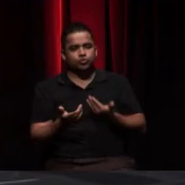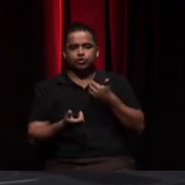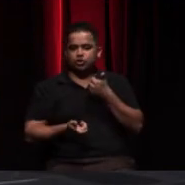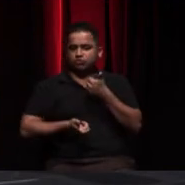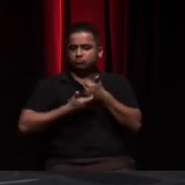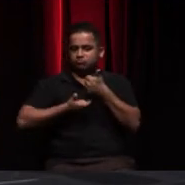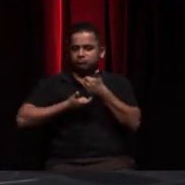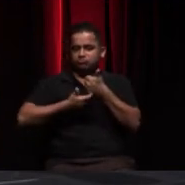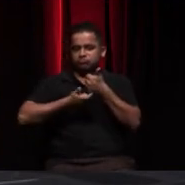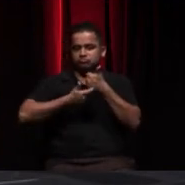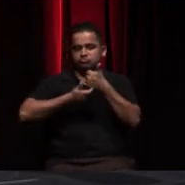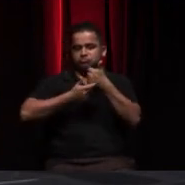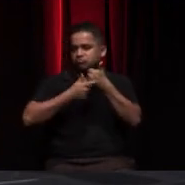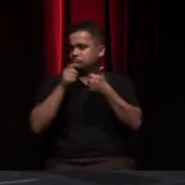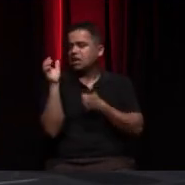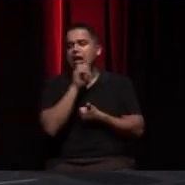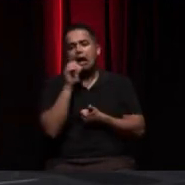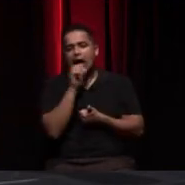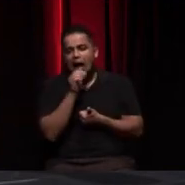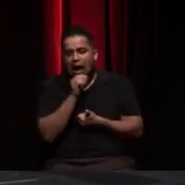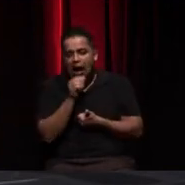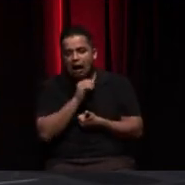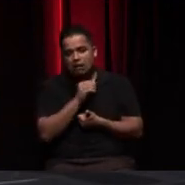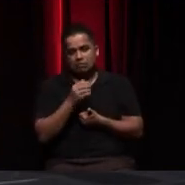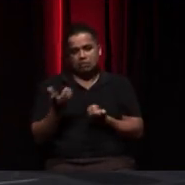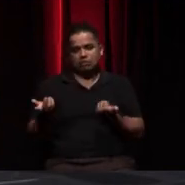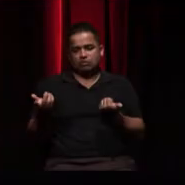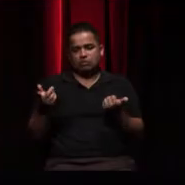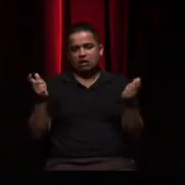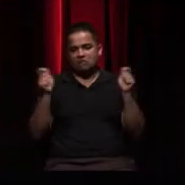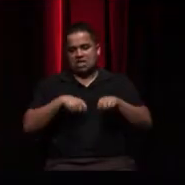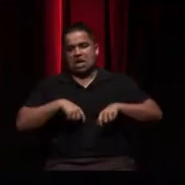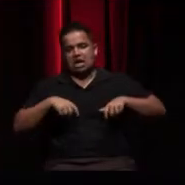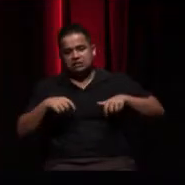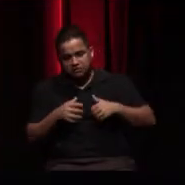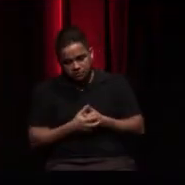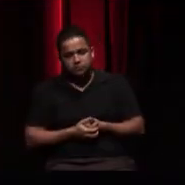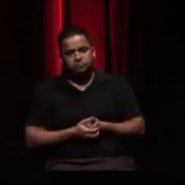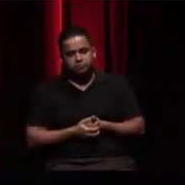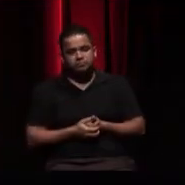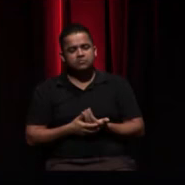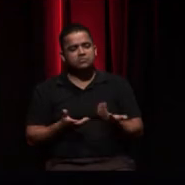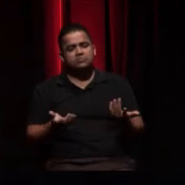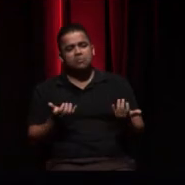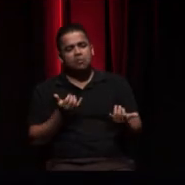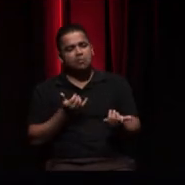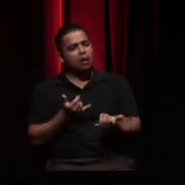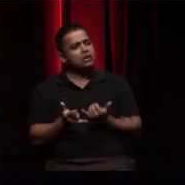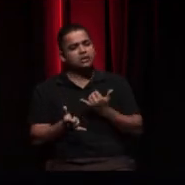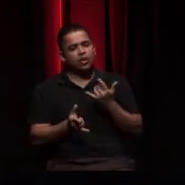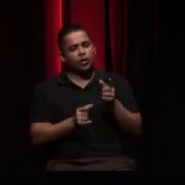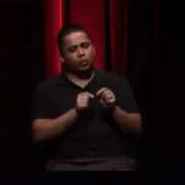are faster and more efficient. In the beginning they seem to be